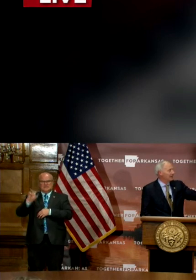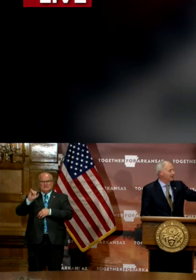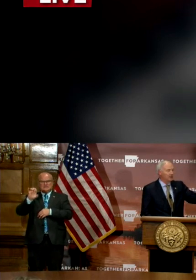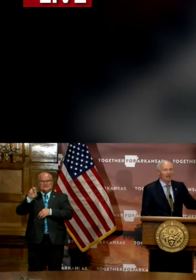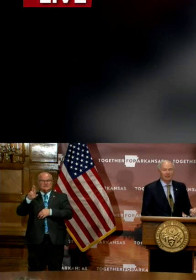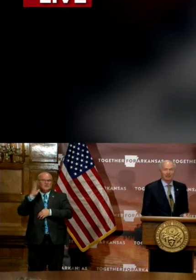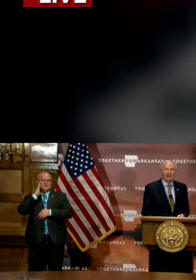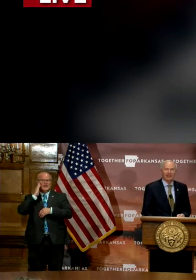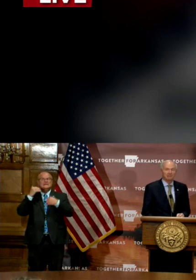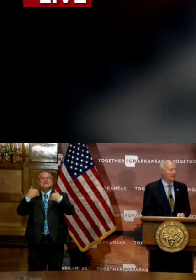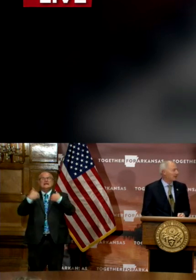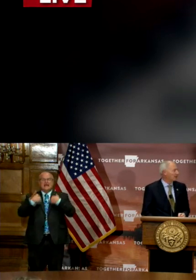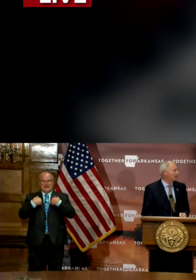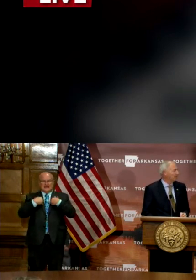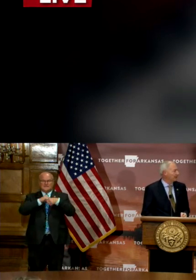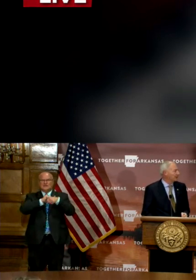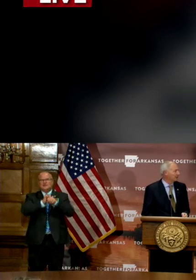BROKEN DOWN FOR ICU BEDS.